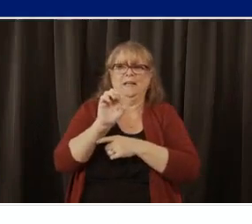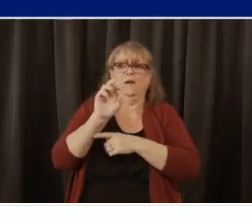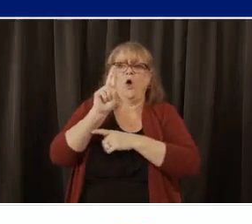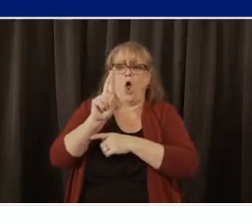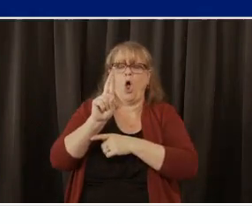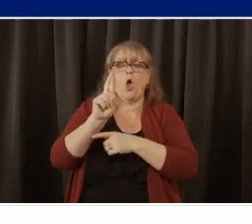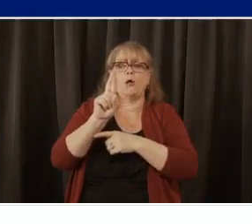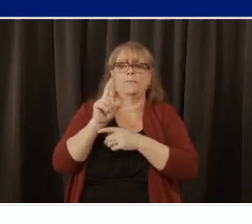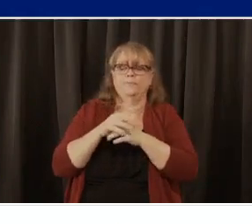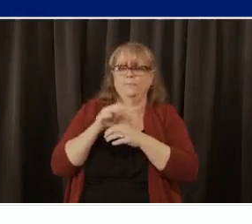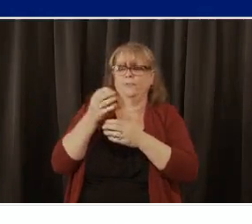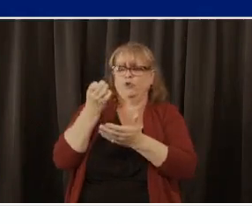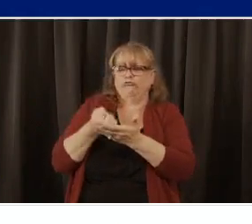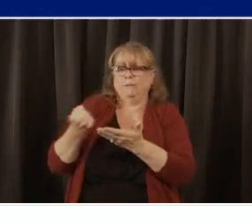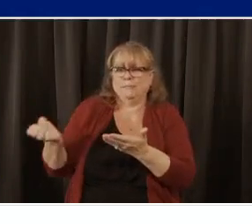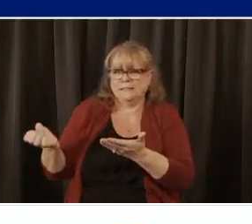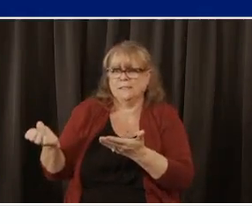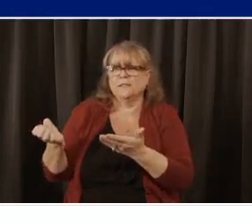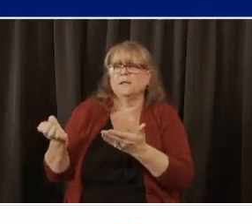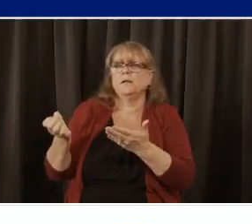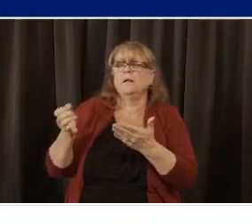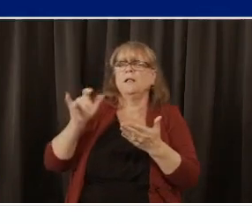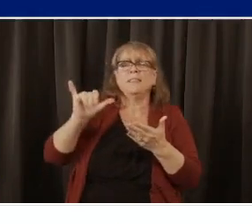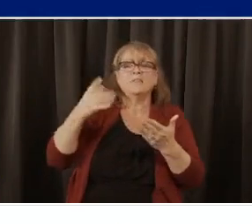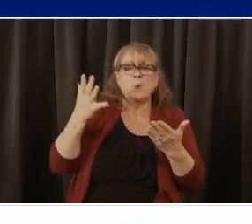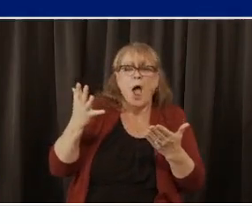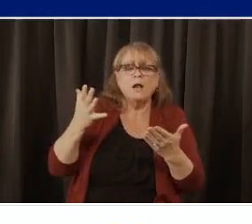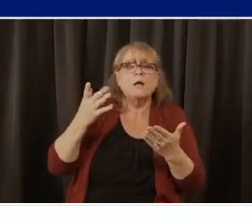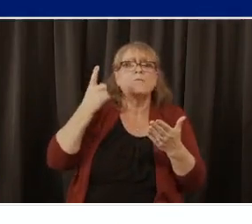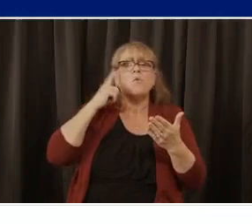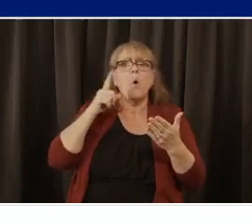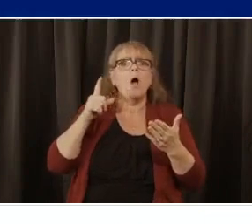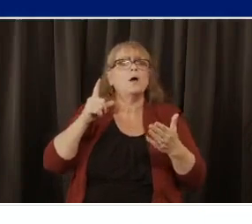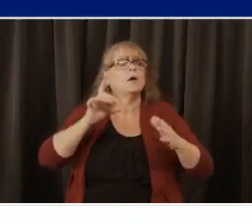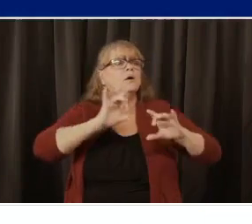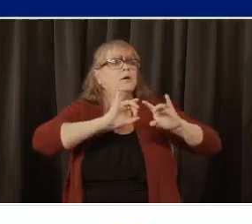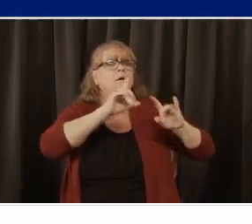for reporting and for gathering information so that we had our finger on the pulse of exactly